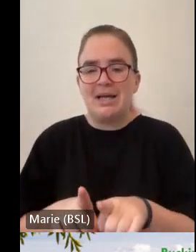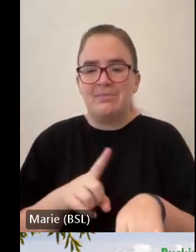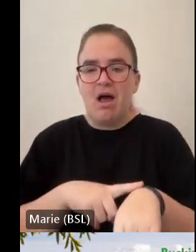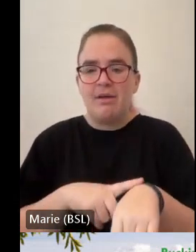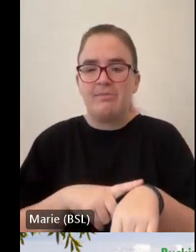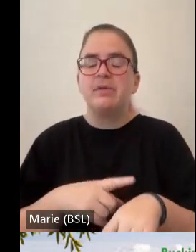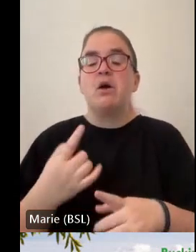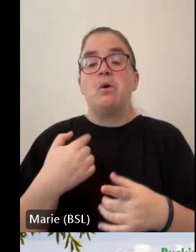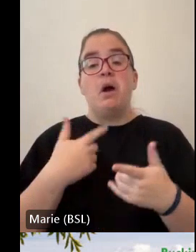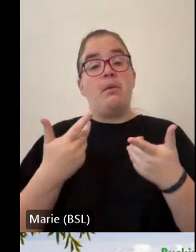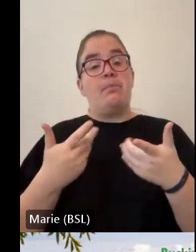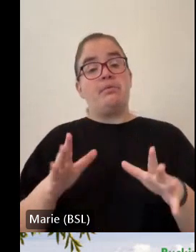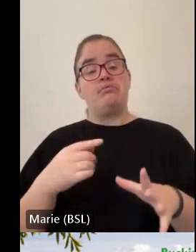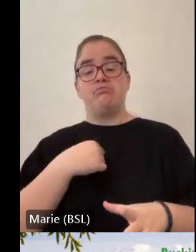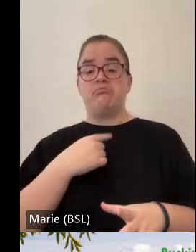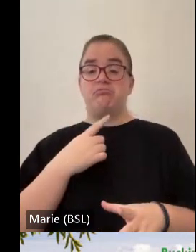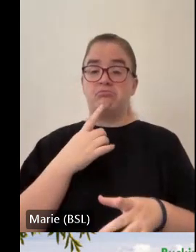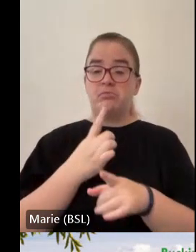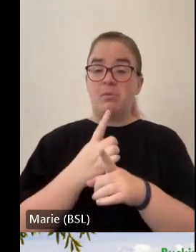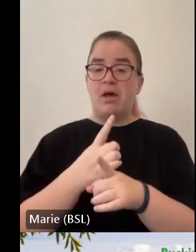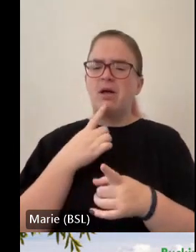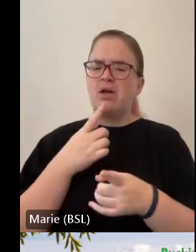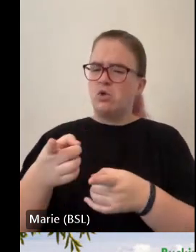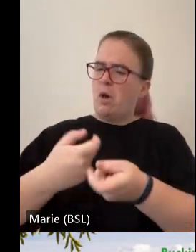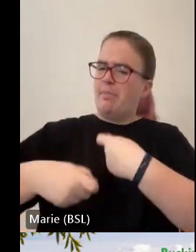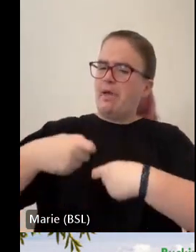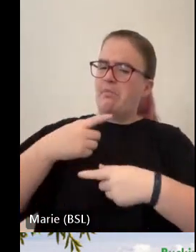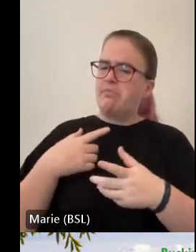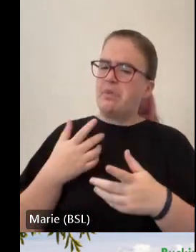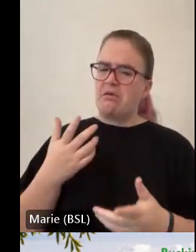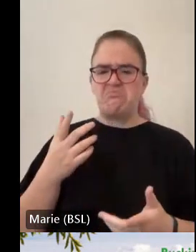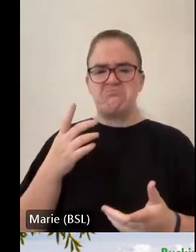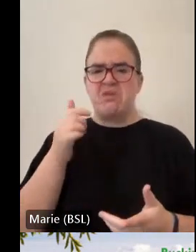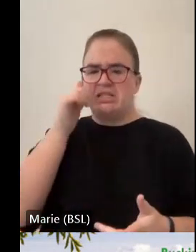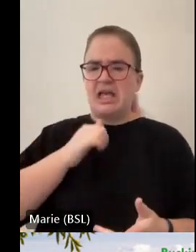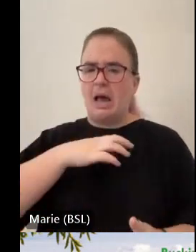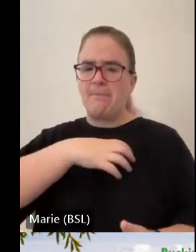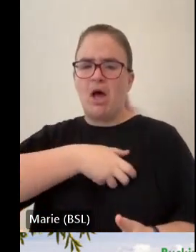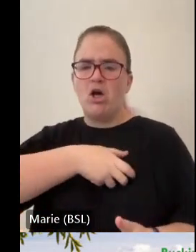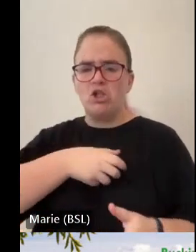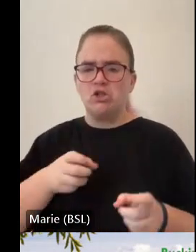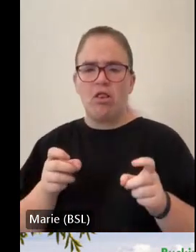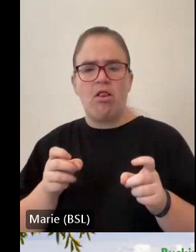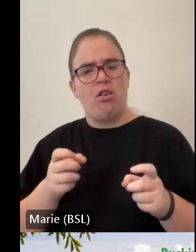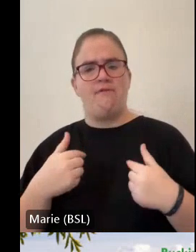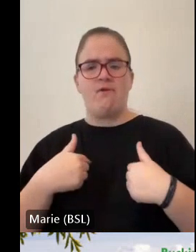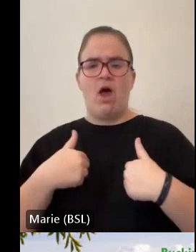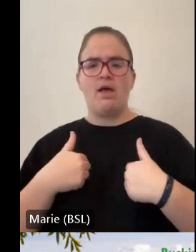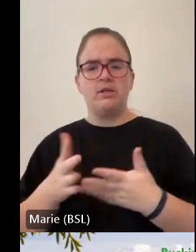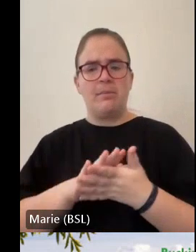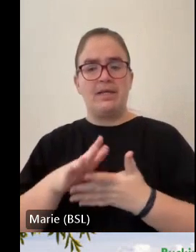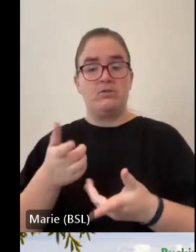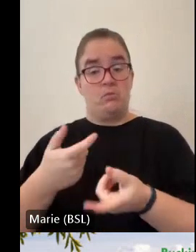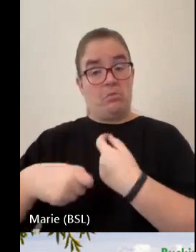So I spoke to her about becoming a scam Marshall for us, which is effectively I sort of volunteer for us, where we get the